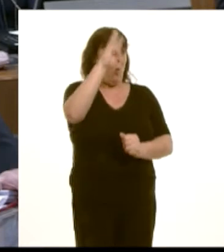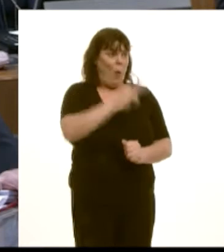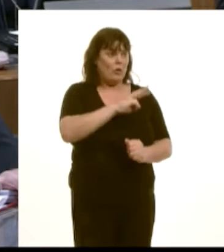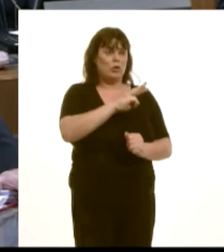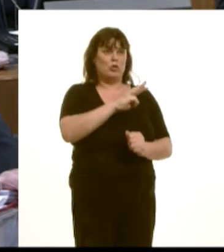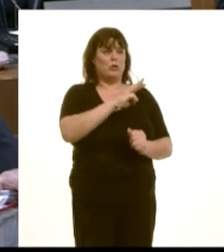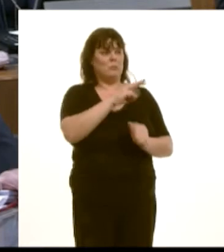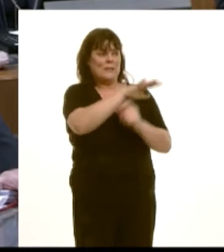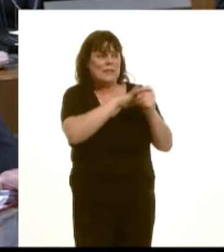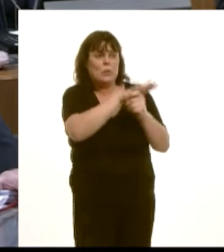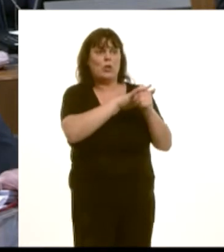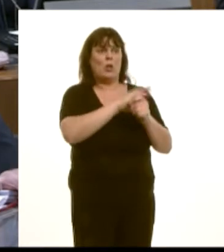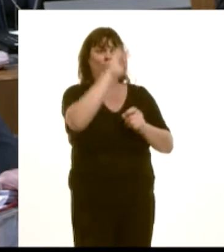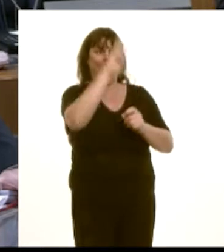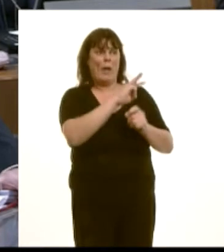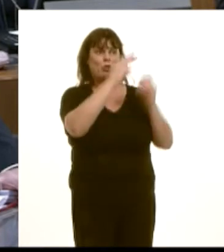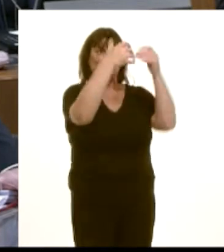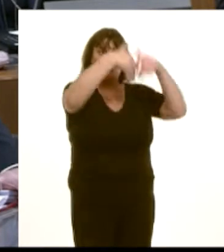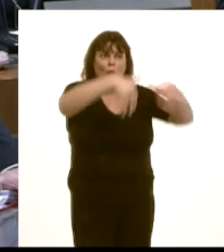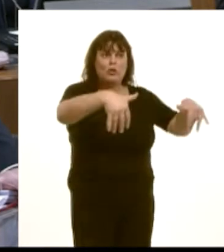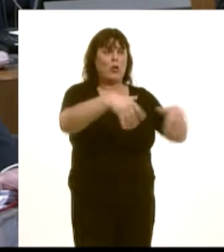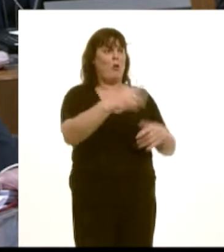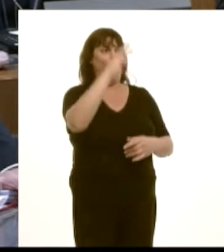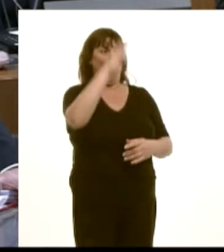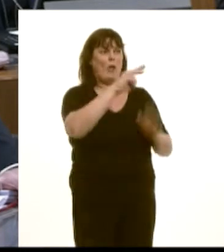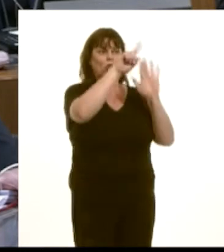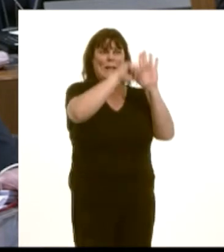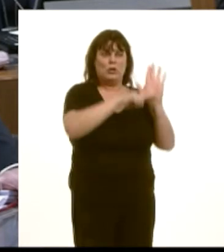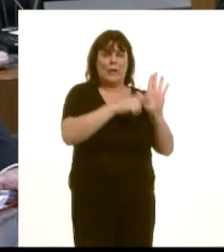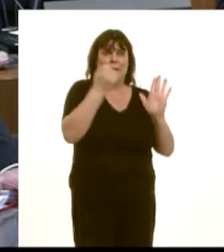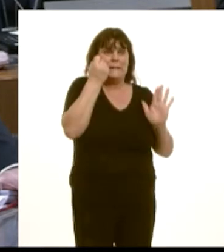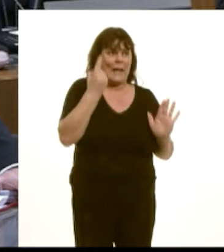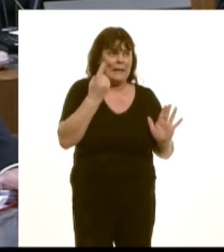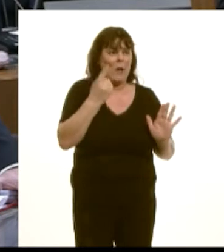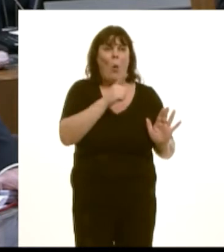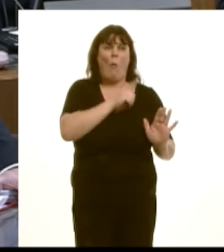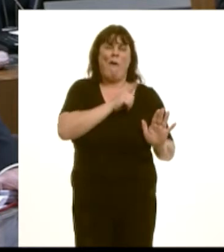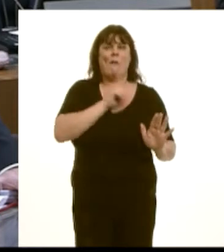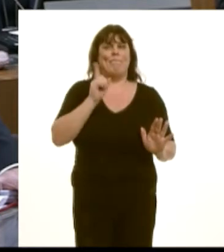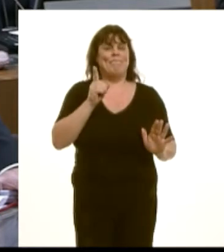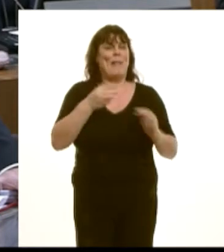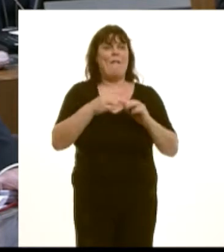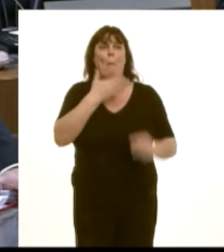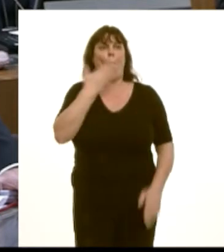and understands Welsh legislation. Otherwise, there is a real danger. I am sure that Members